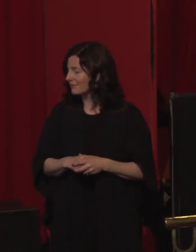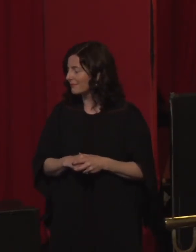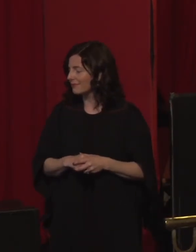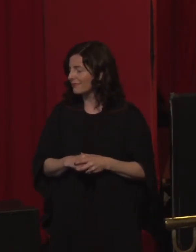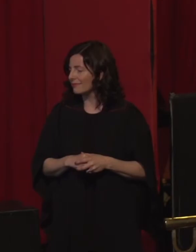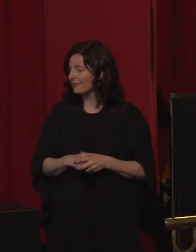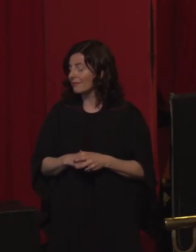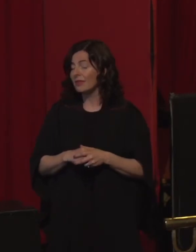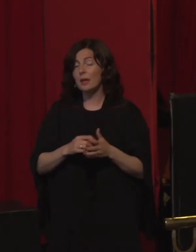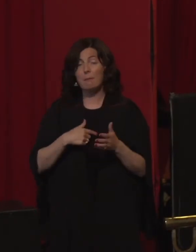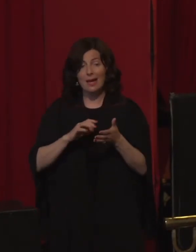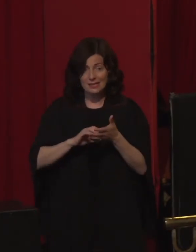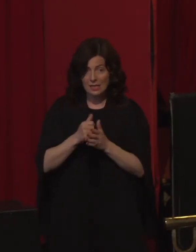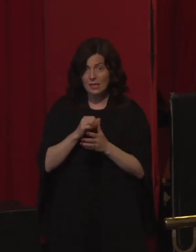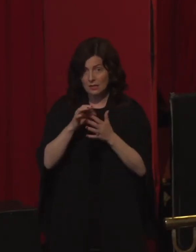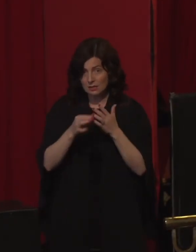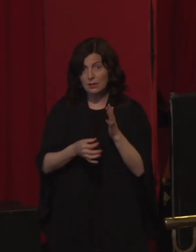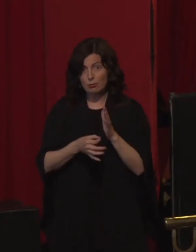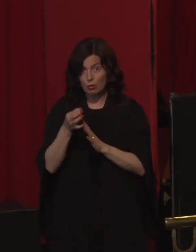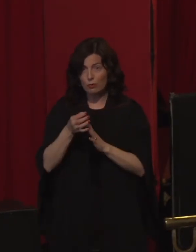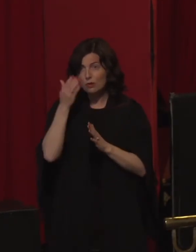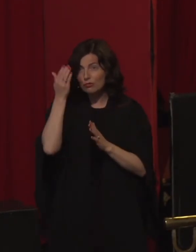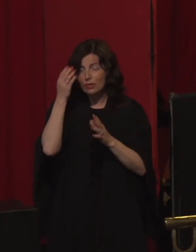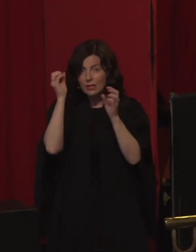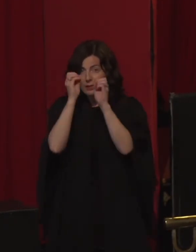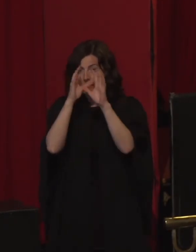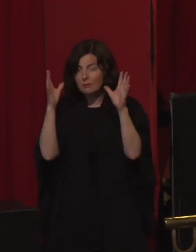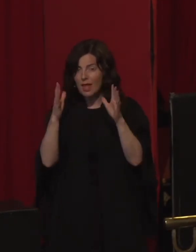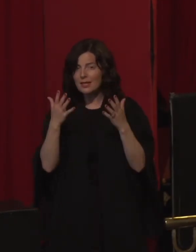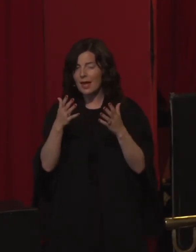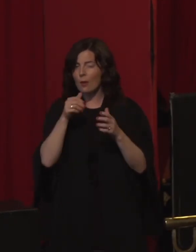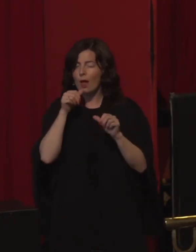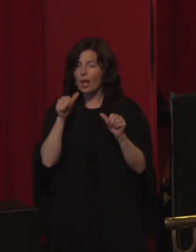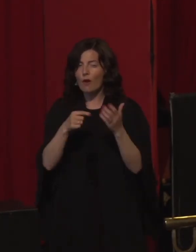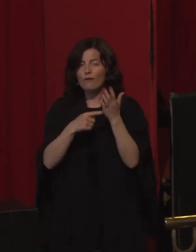skills and expanded my horizons and discovered my newfound love for typography - thanks Jim!